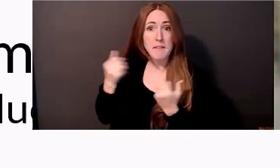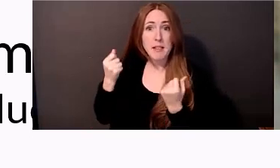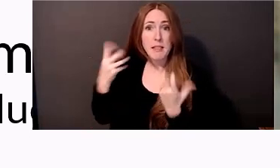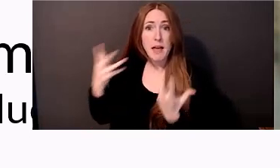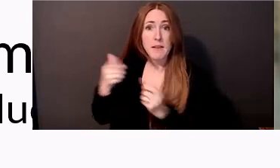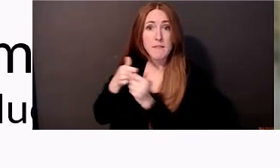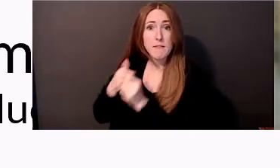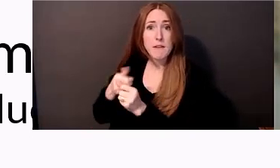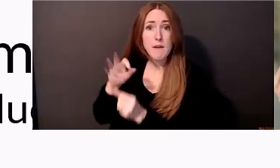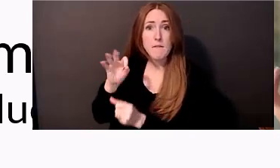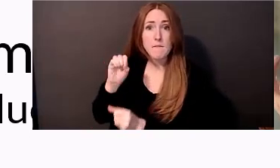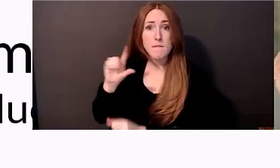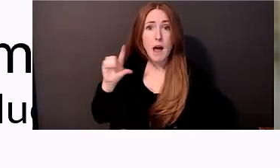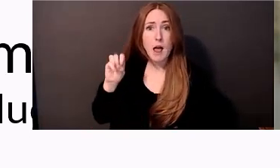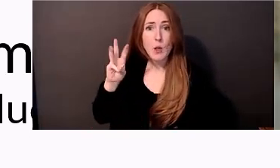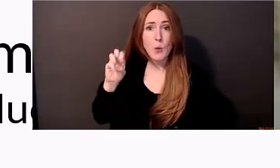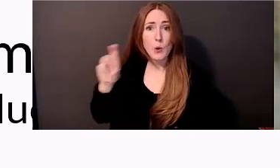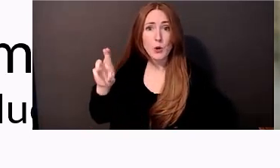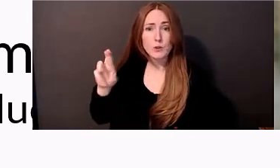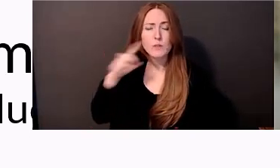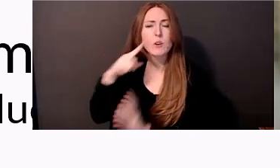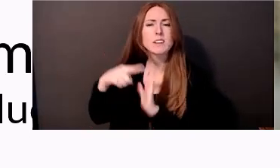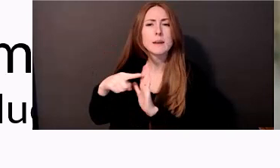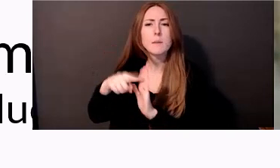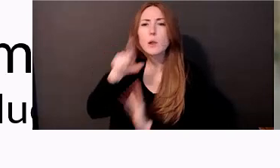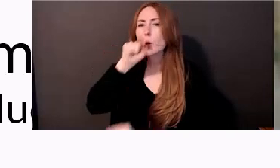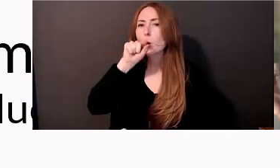For instance, when we have people who come to our podcast,